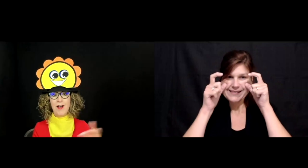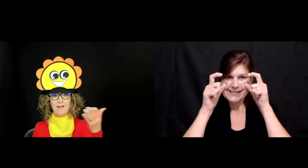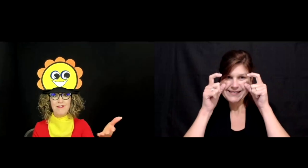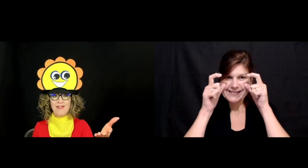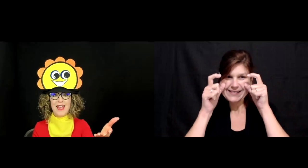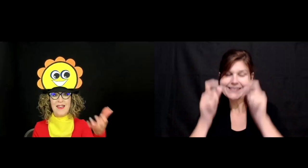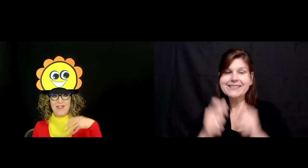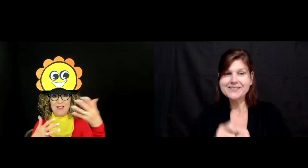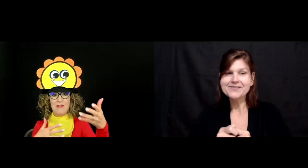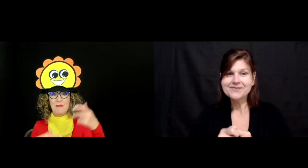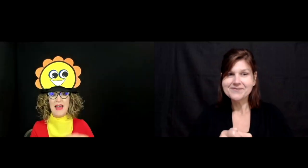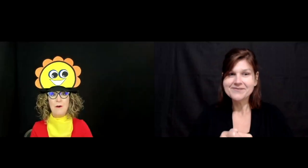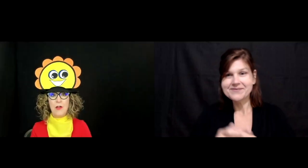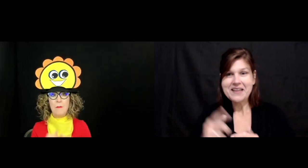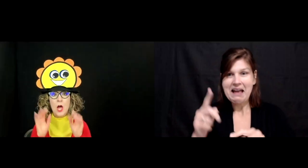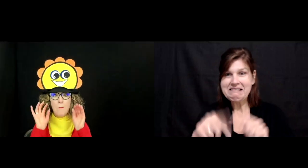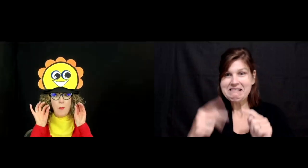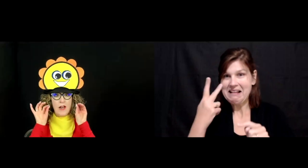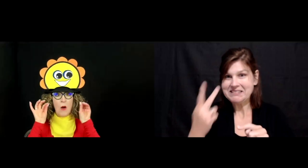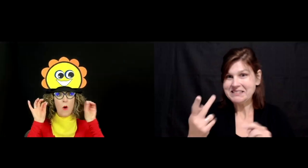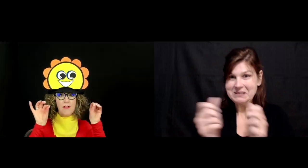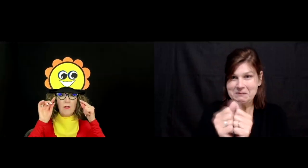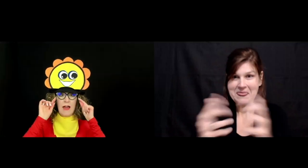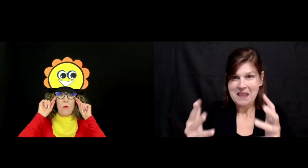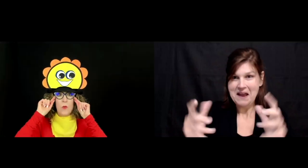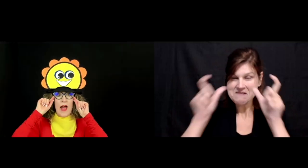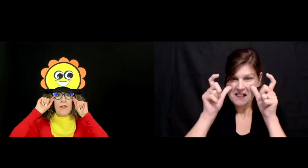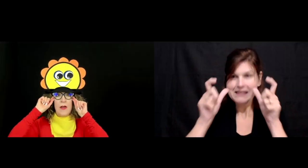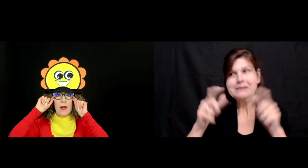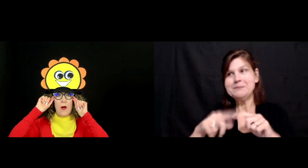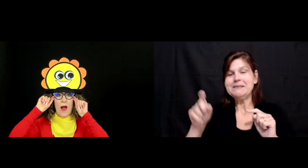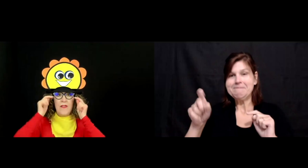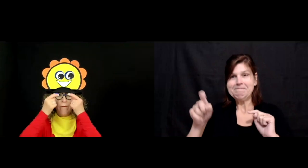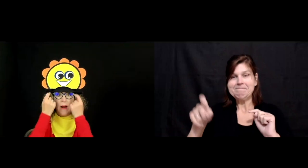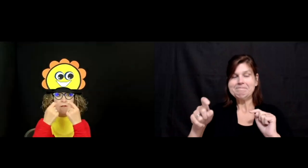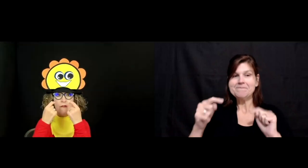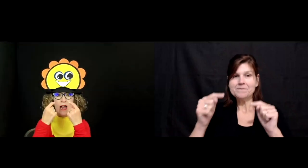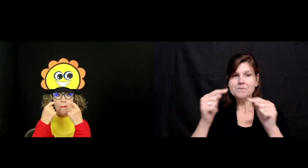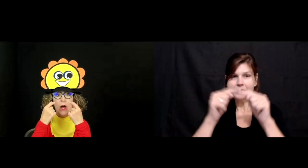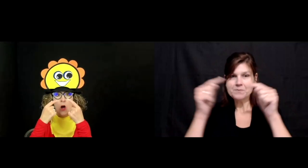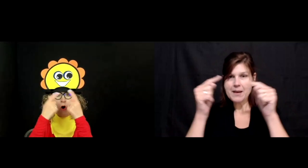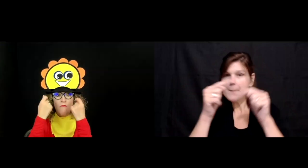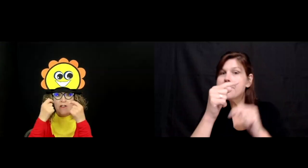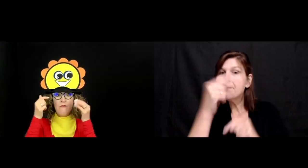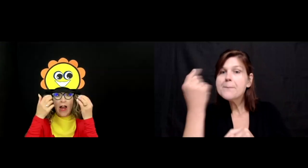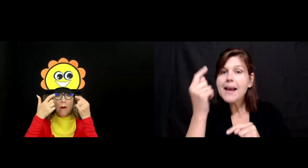I can't see to do this without them. But if I wasn't, I would wear the wear the black frame or red frame,